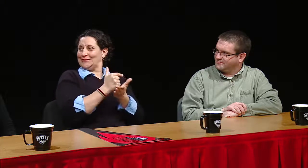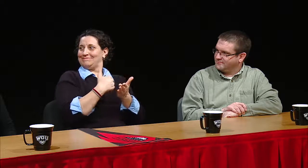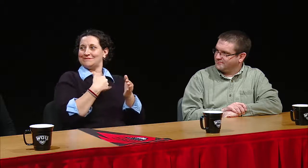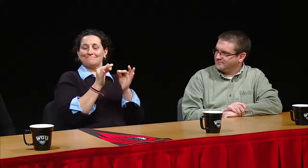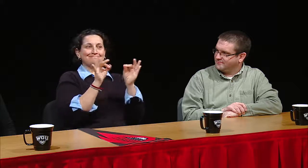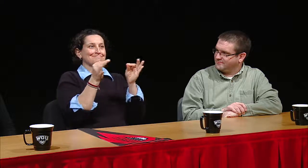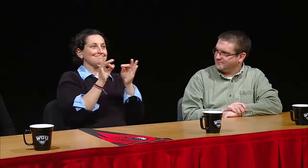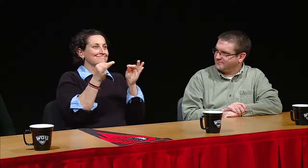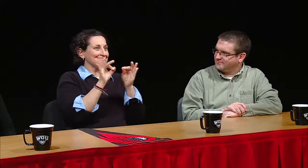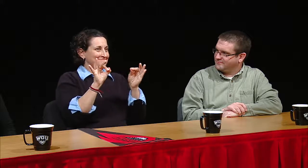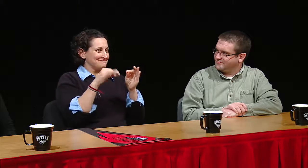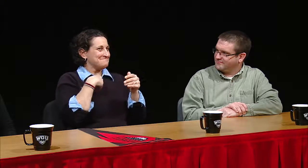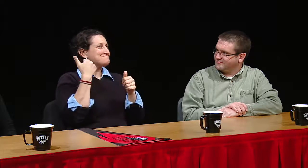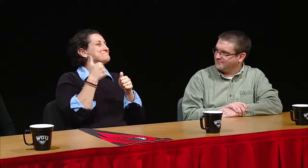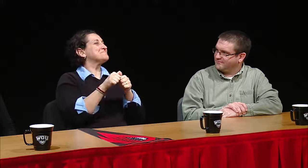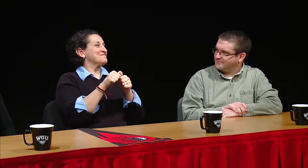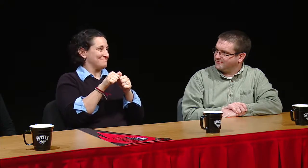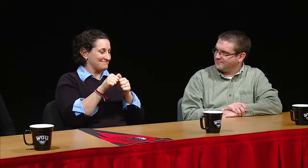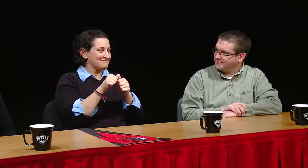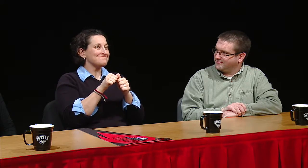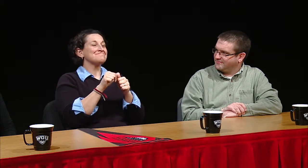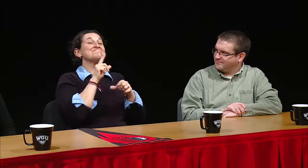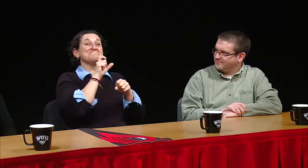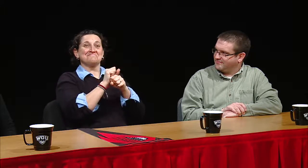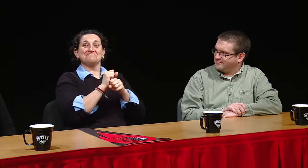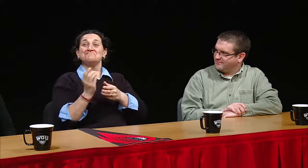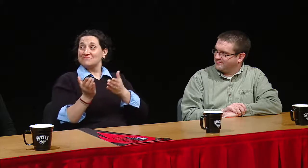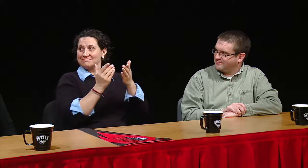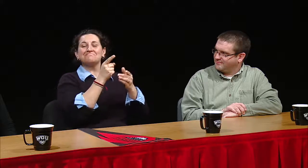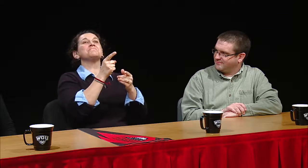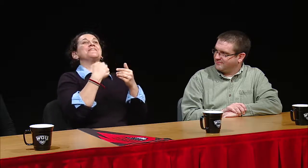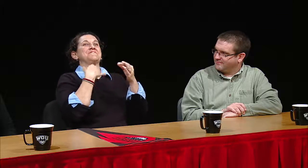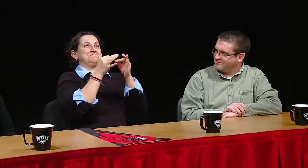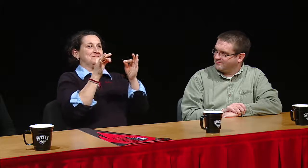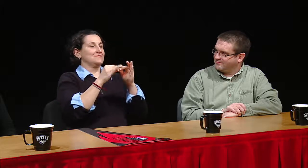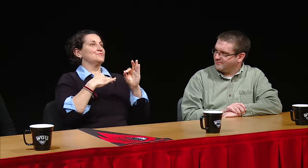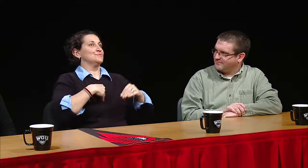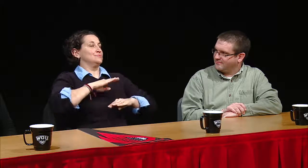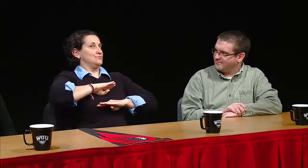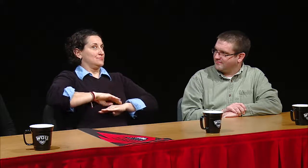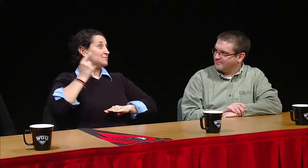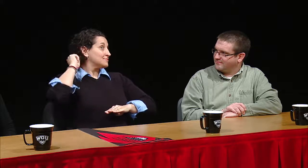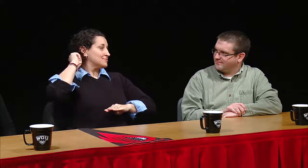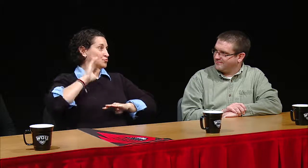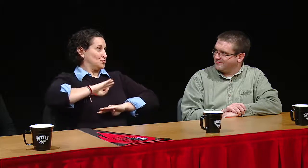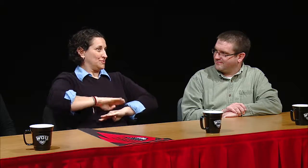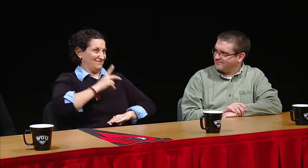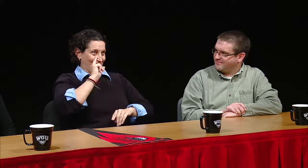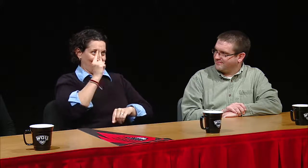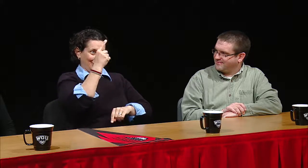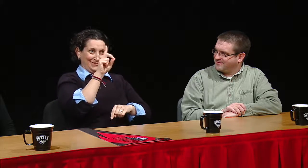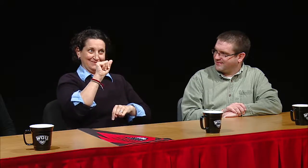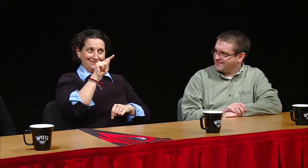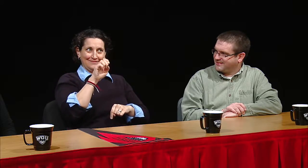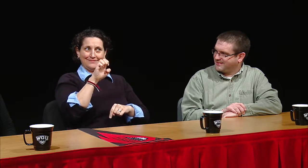because even myself as hearing, sighted, you know, just enjoys captions -- if I see that, that's going to stop me from learning,